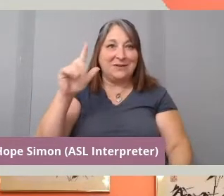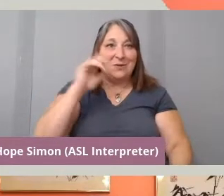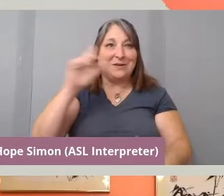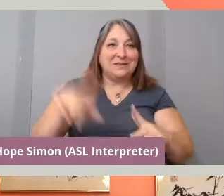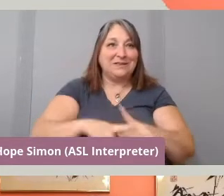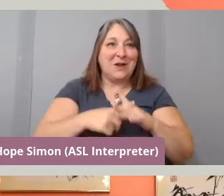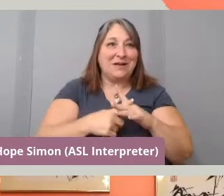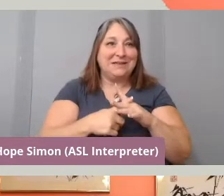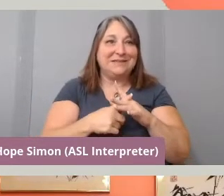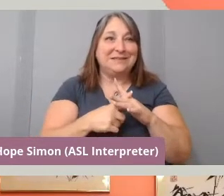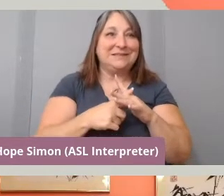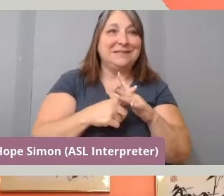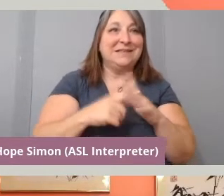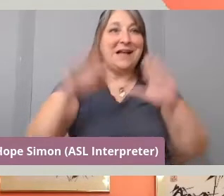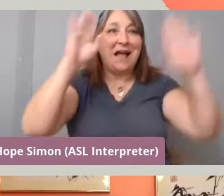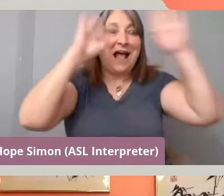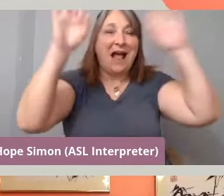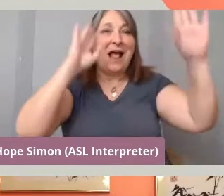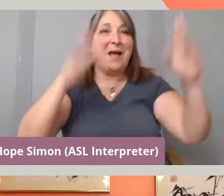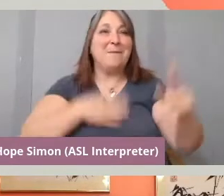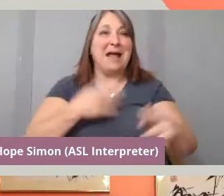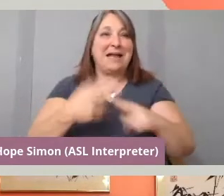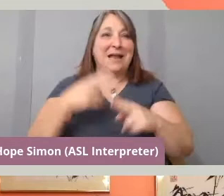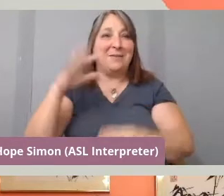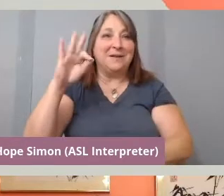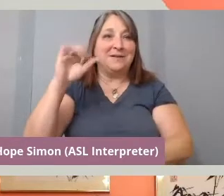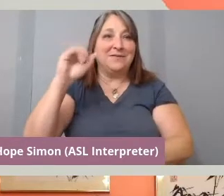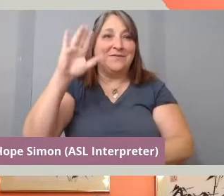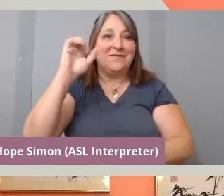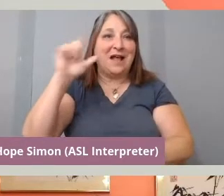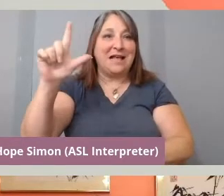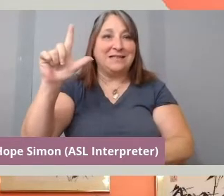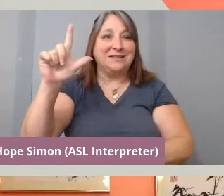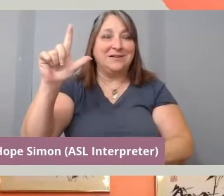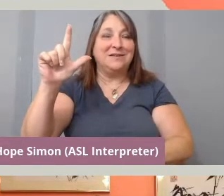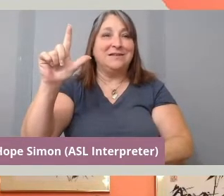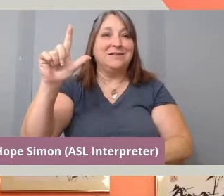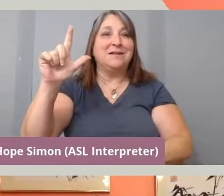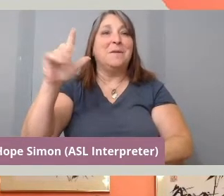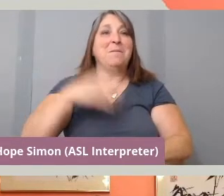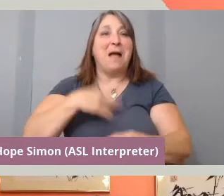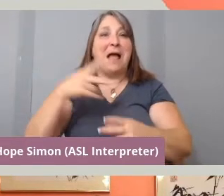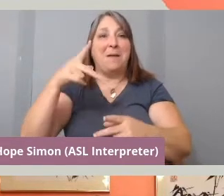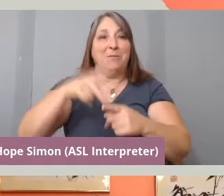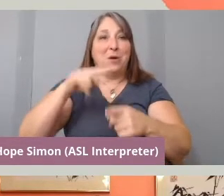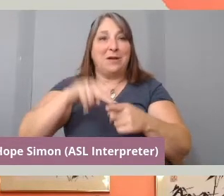Hi everyone. My name is Faisal Azam. My pronouns are he/him.